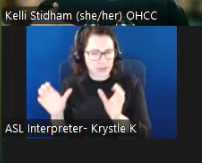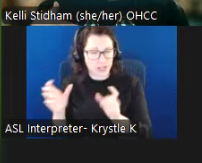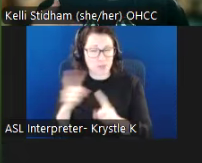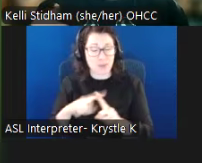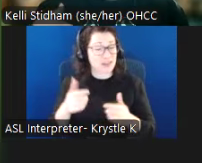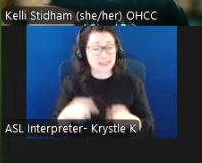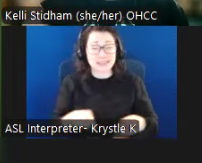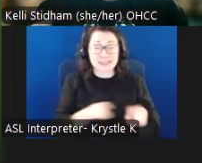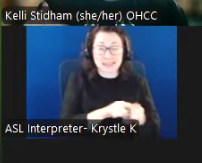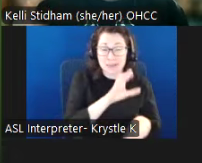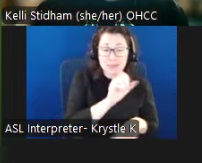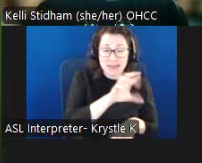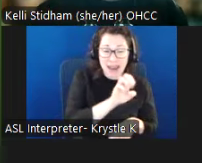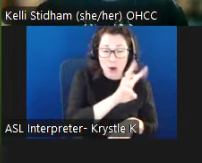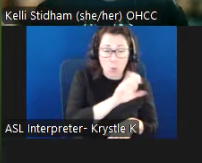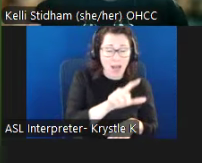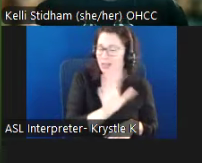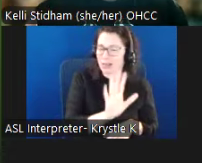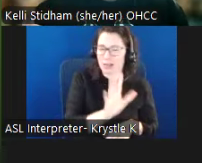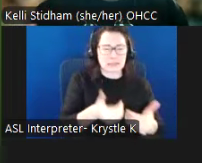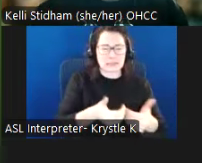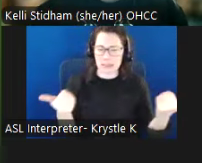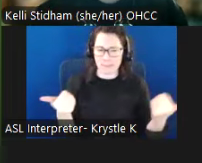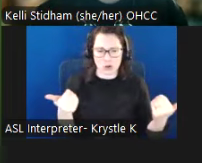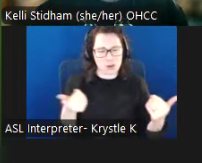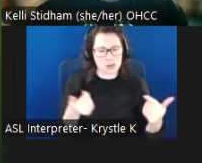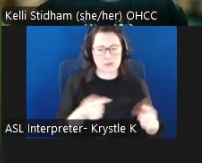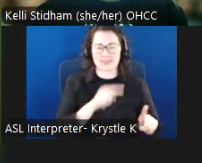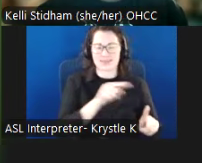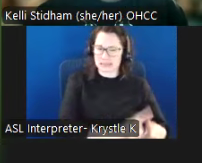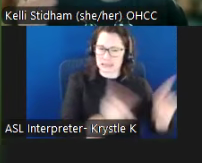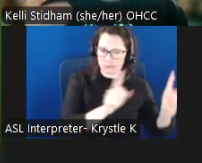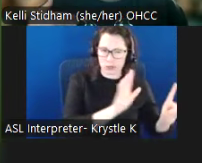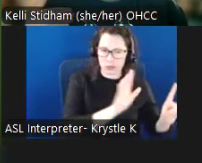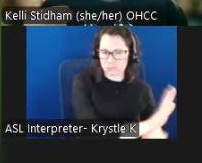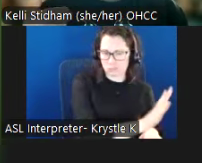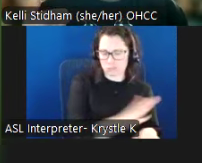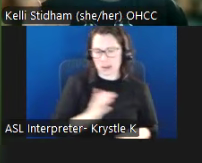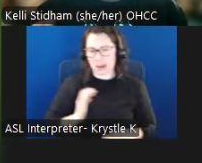not the same core courses that Carewell